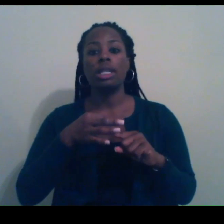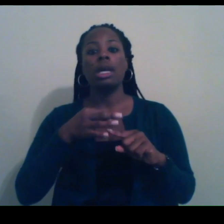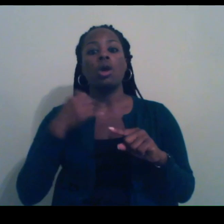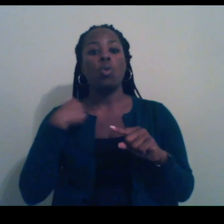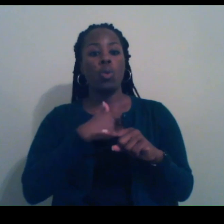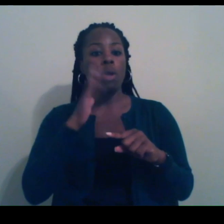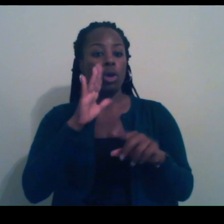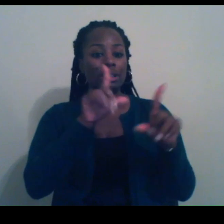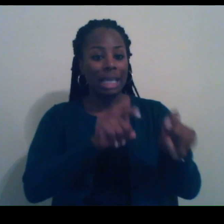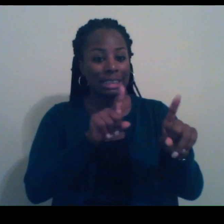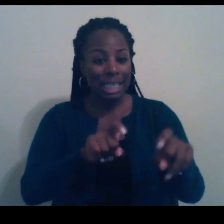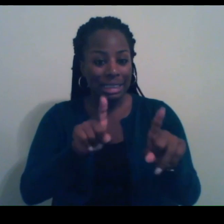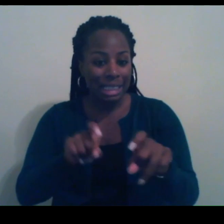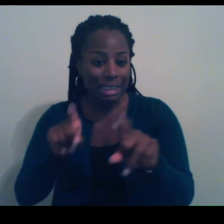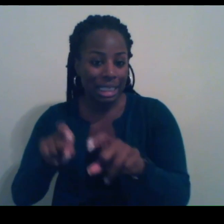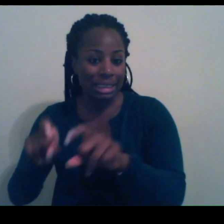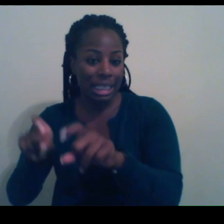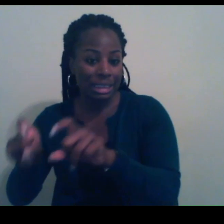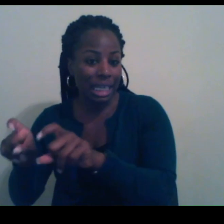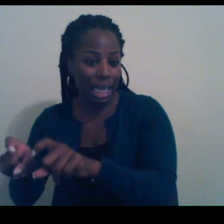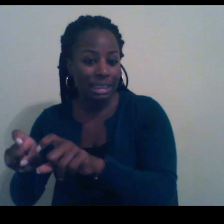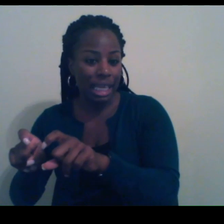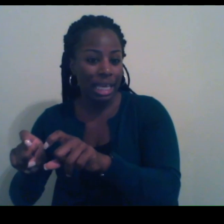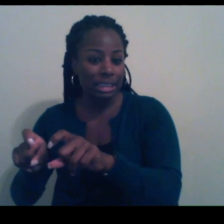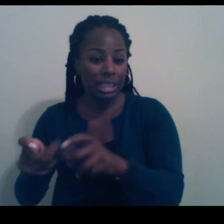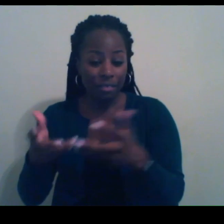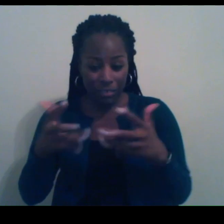risk is low I would imagine it's still gonna be low regardless of that what